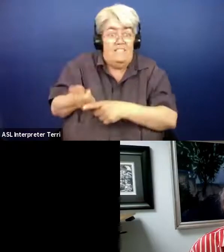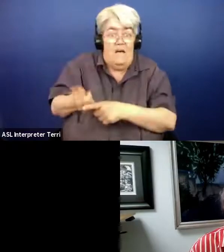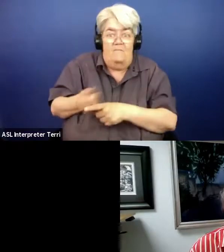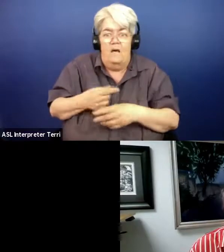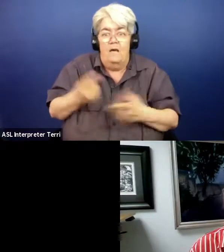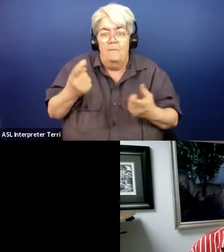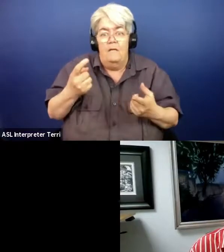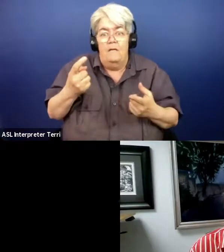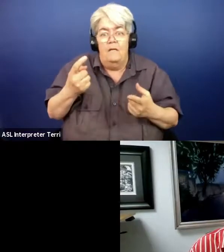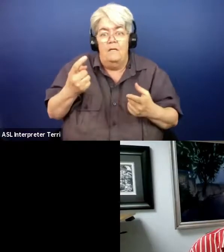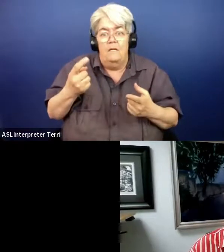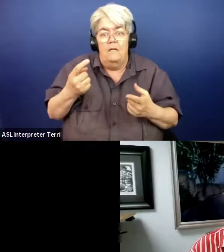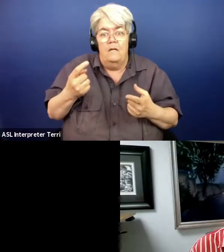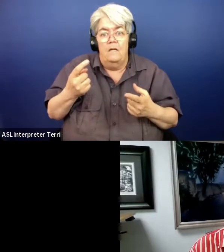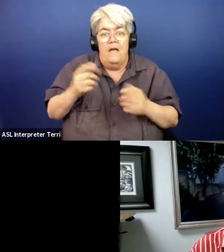may affect their own awareness